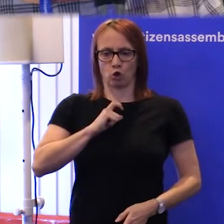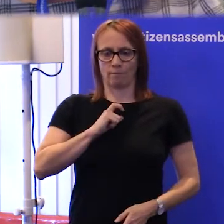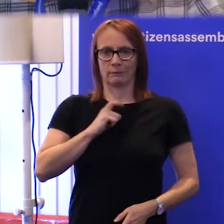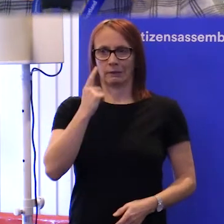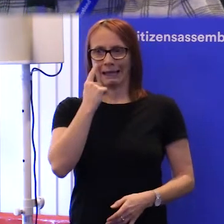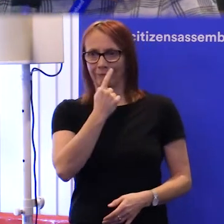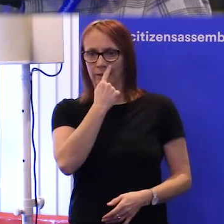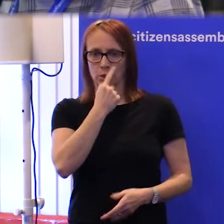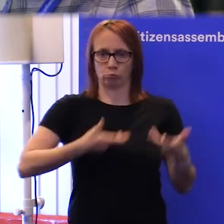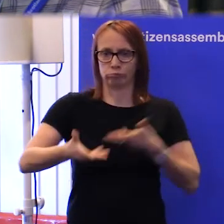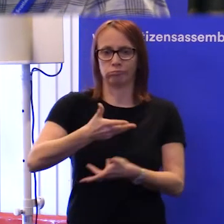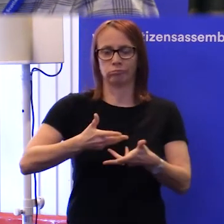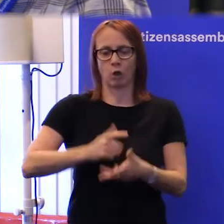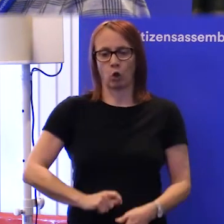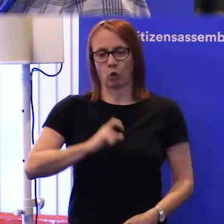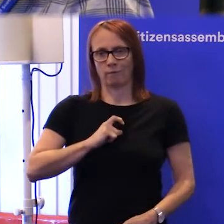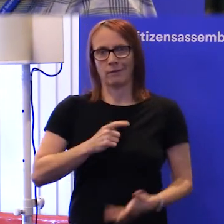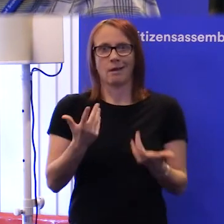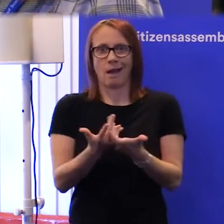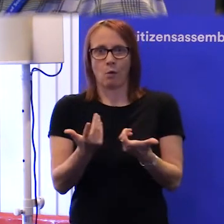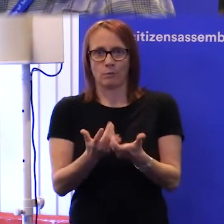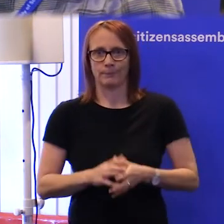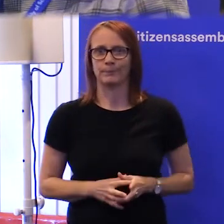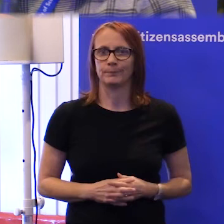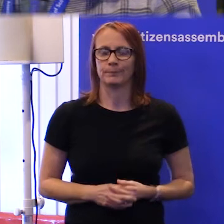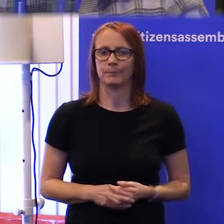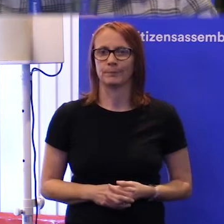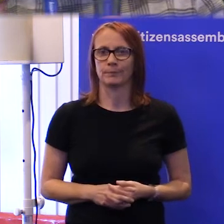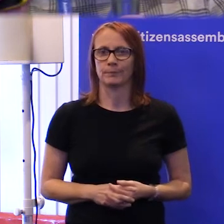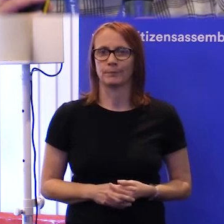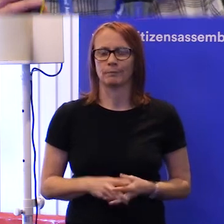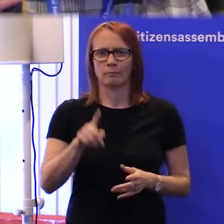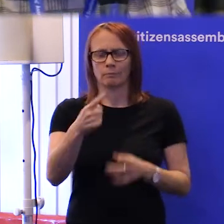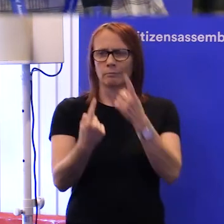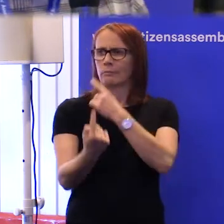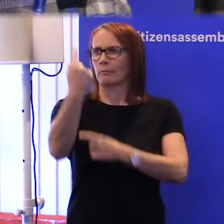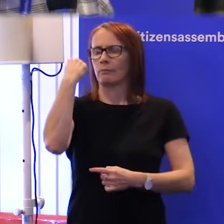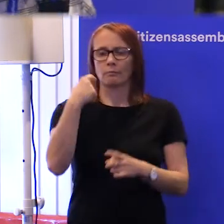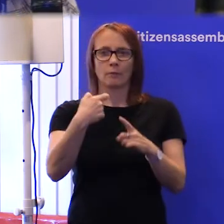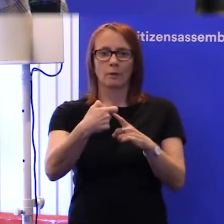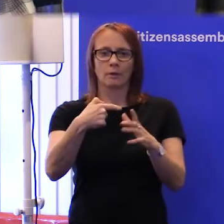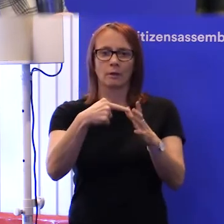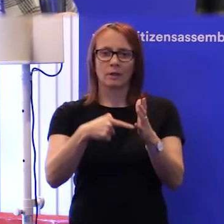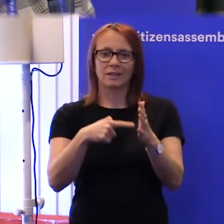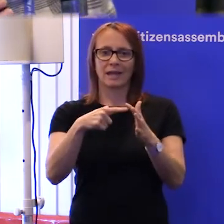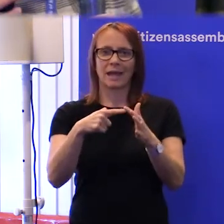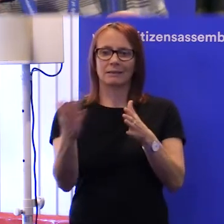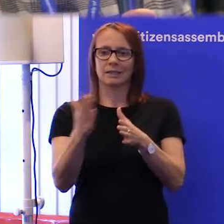things that we're using so if you think back to Kate's initial presentation